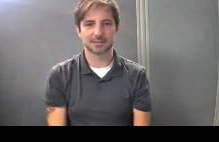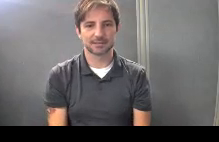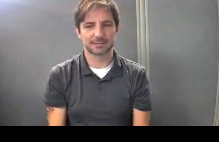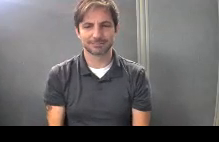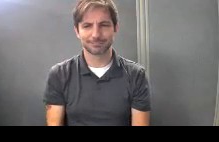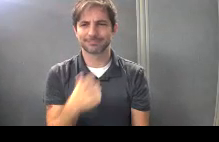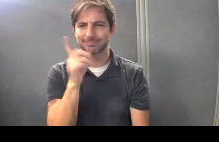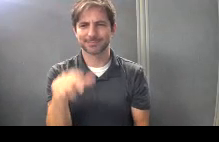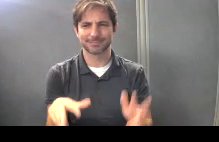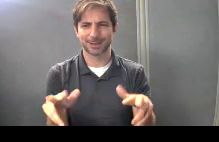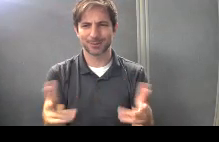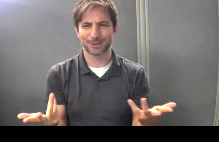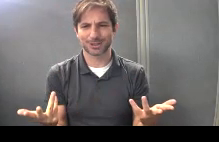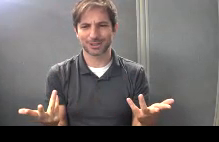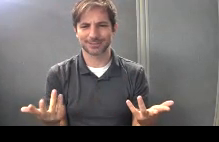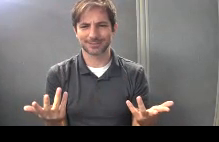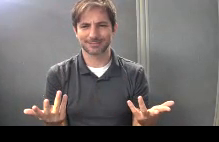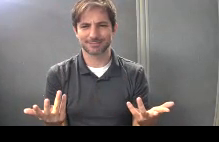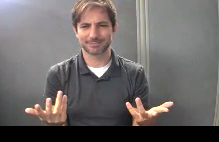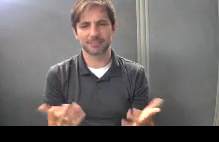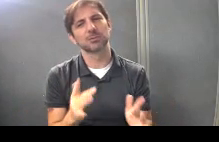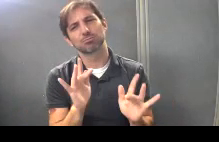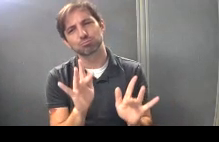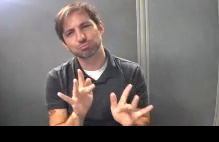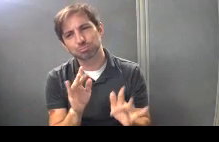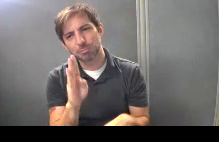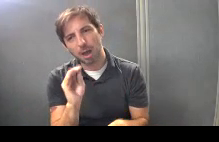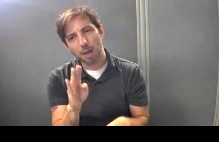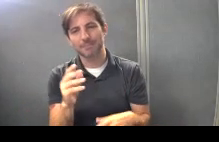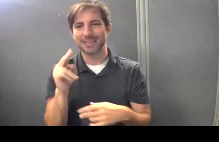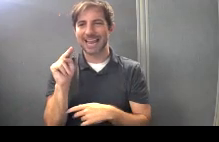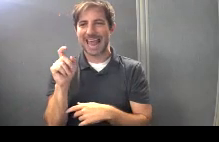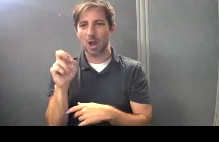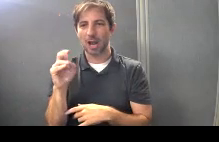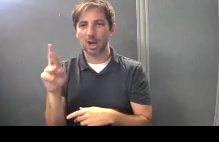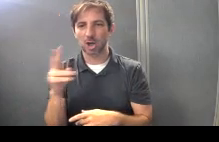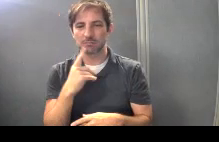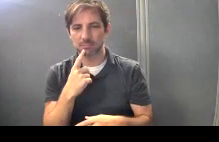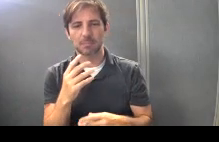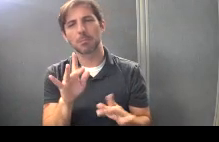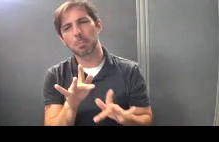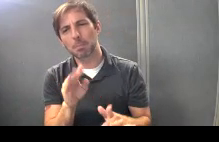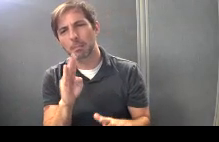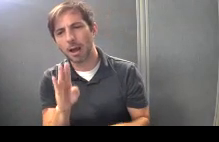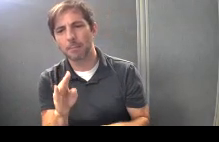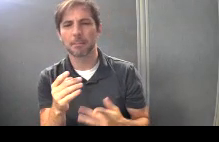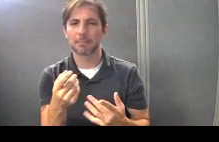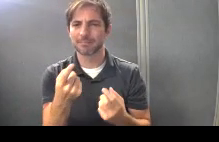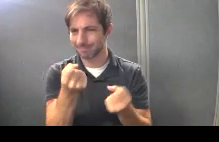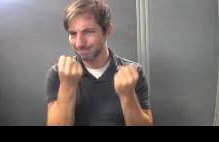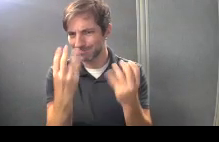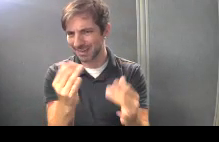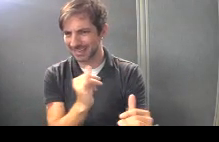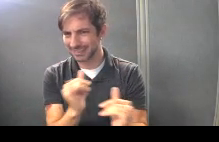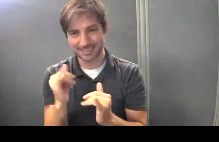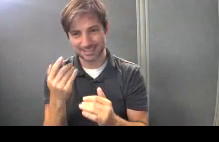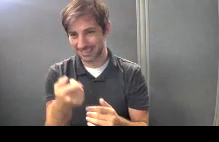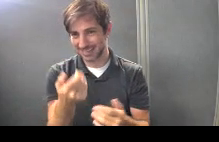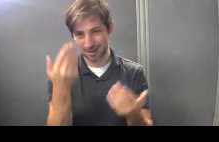POOR BOB, LIKE SO MANY OF US, HE DOESN'T KNOW HOW TO INTERACT WITH PEOPLE WITH DISABILITIES.